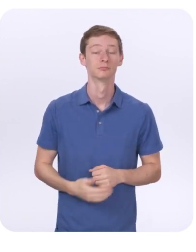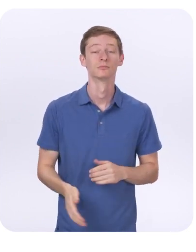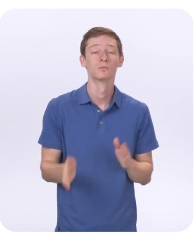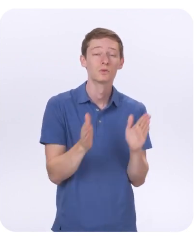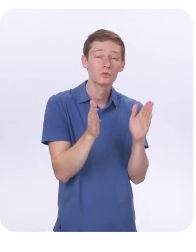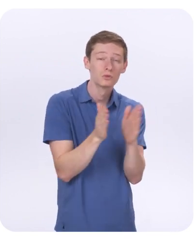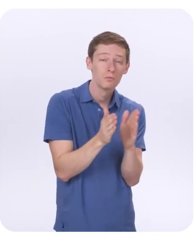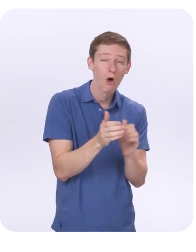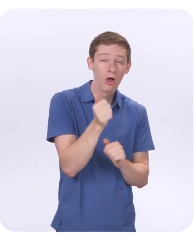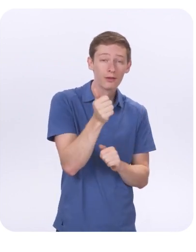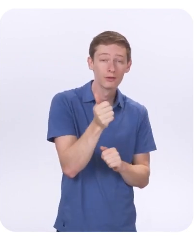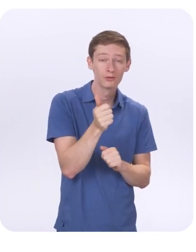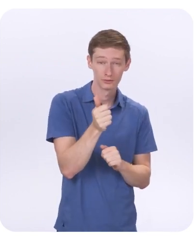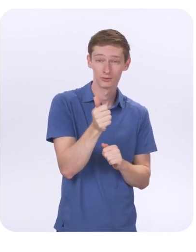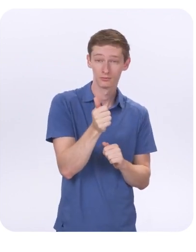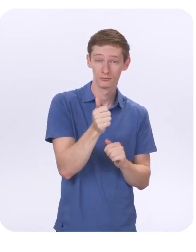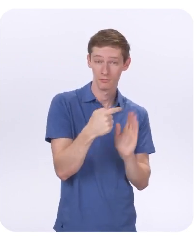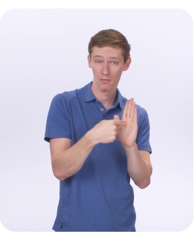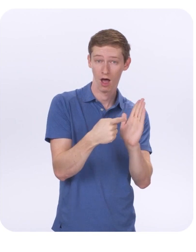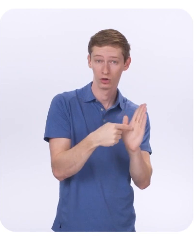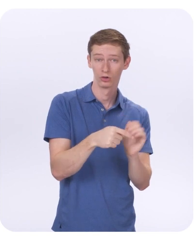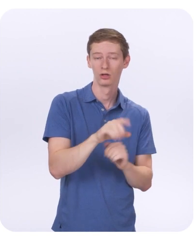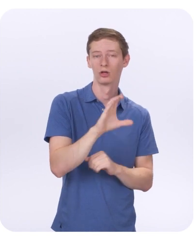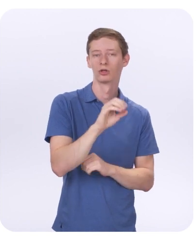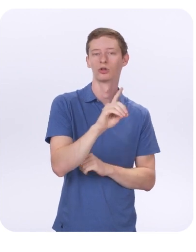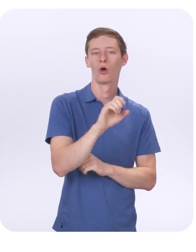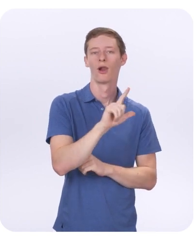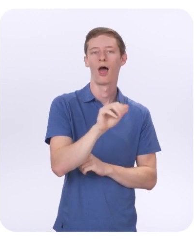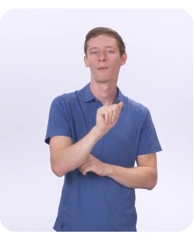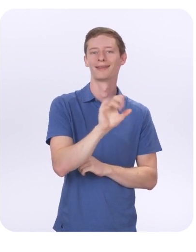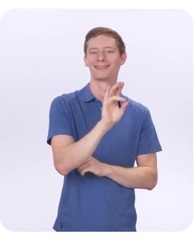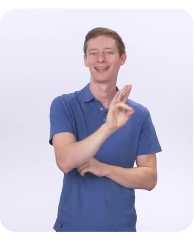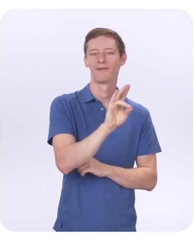on code, even though it has only one-tenth of the parameters.